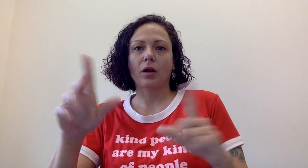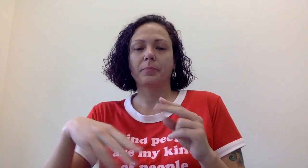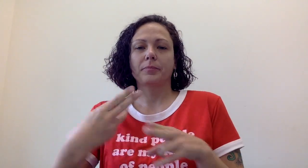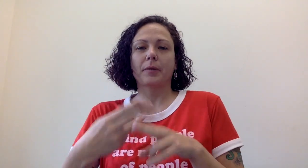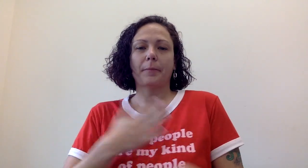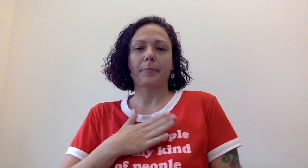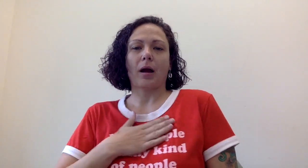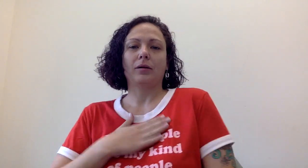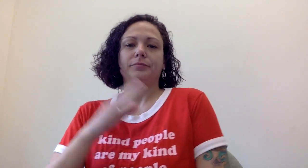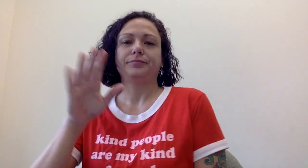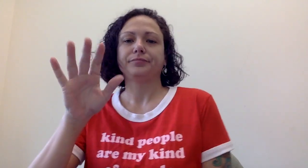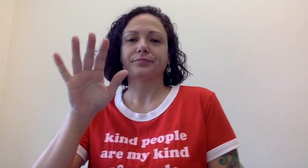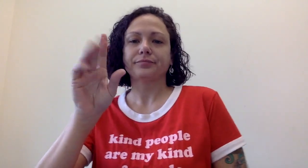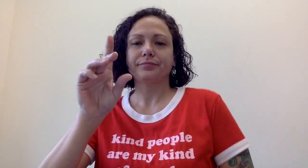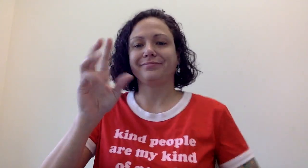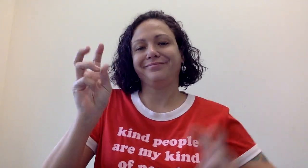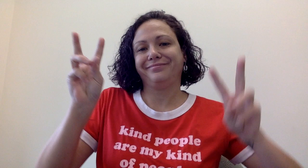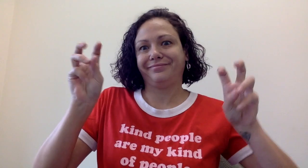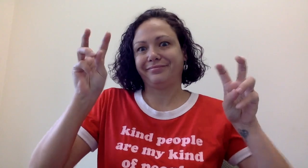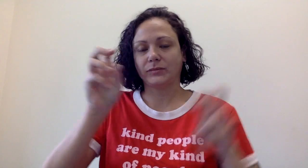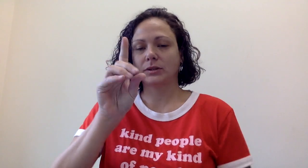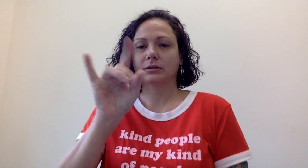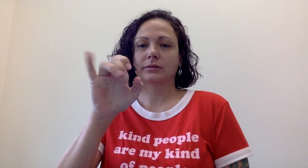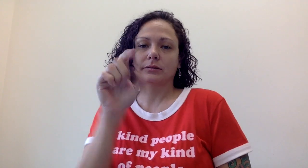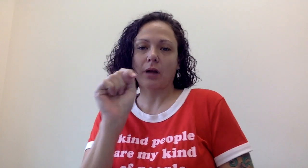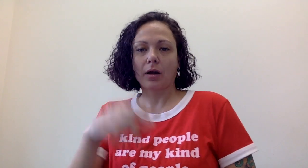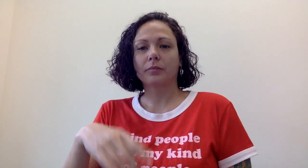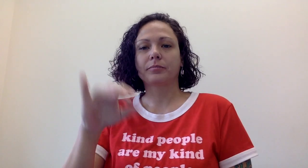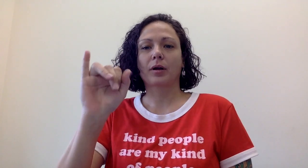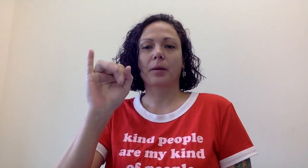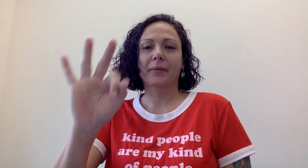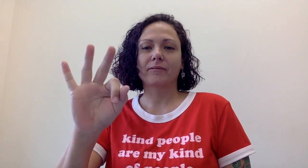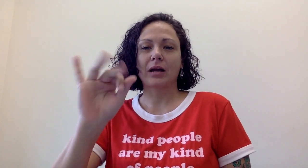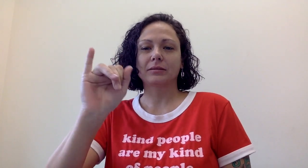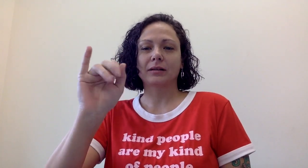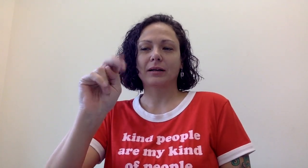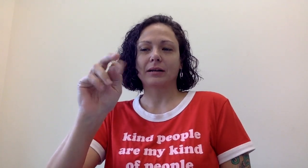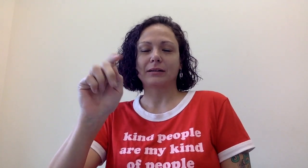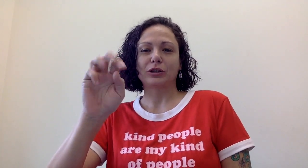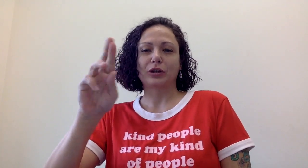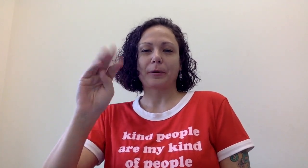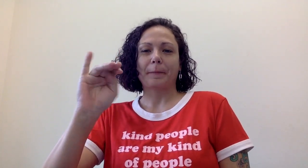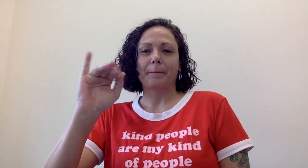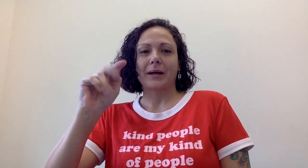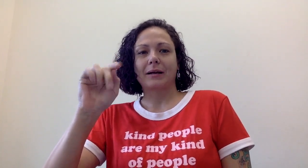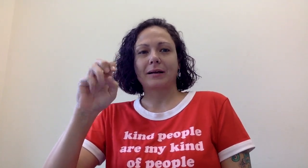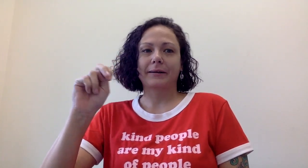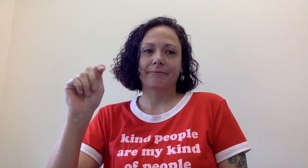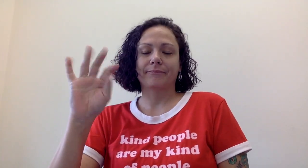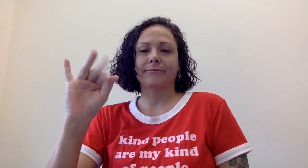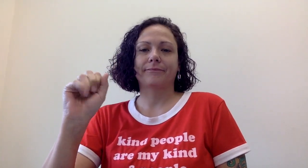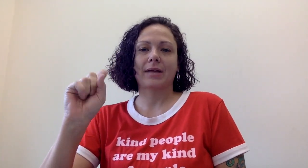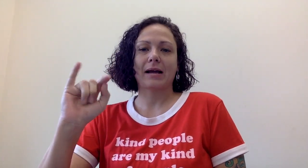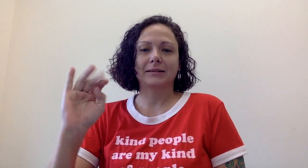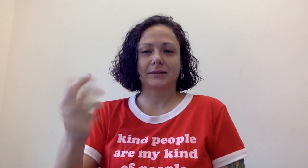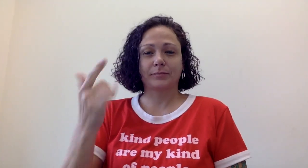about my "diet", called IF (Intermittent Fasting)